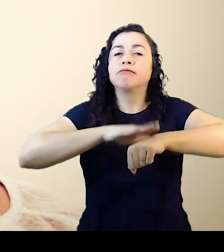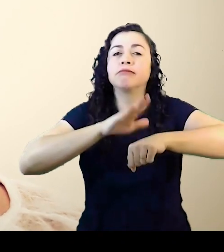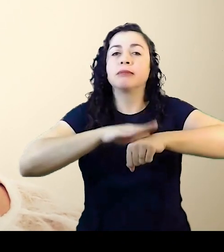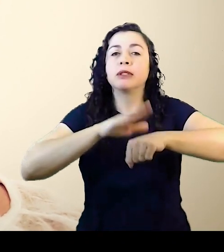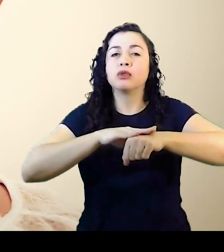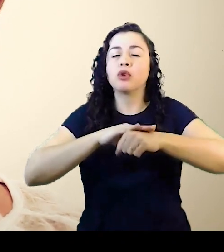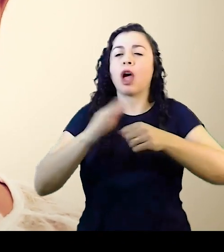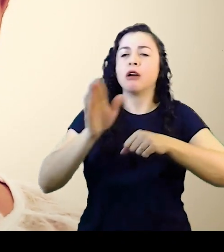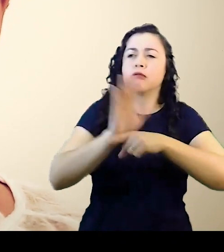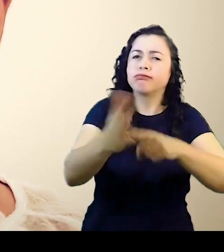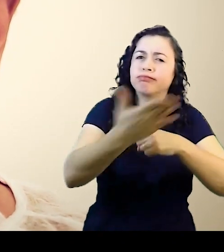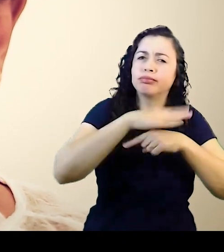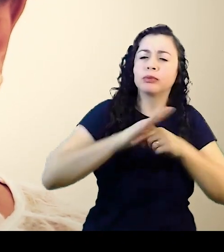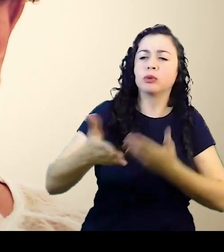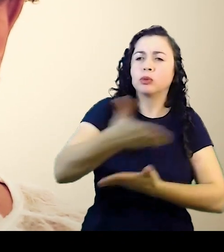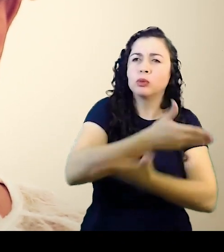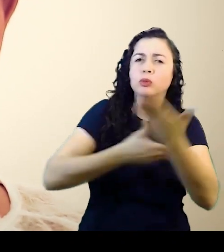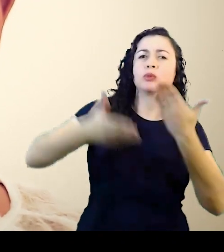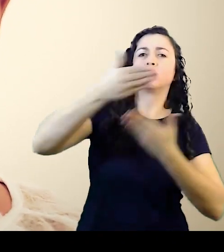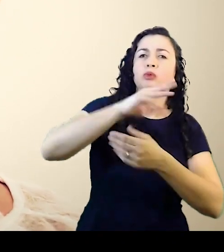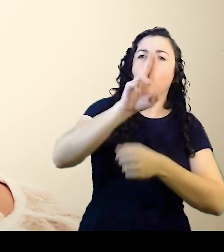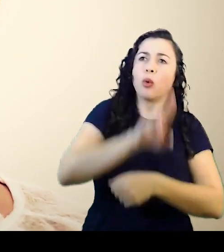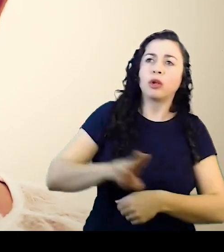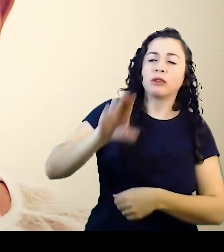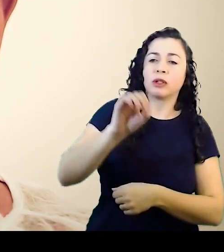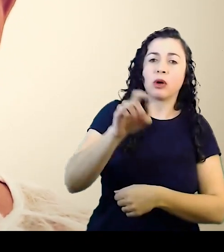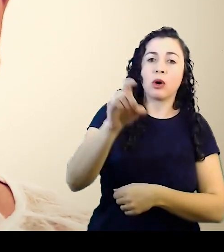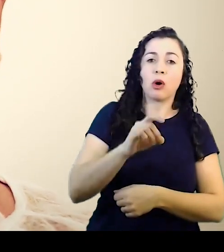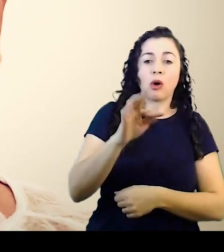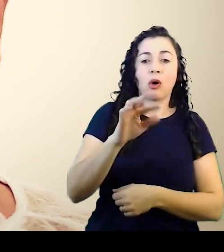collaboration with the University of Oxford with the CADDE group, of which I am part of,